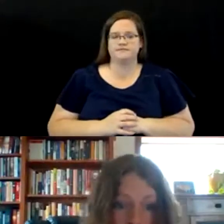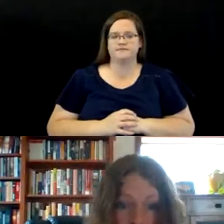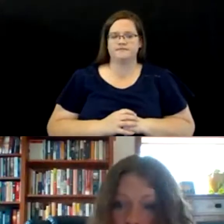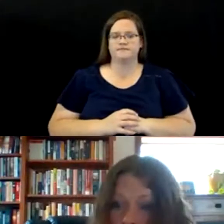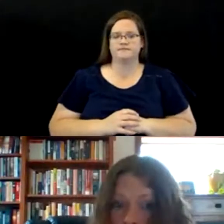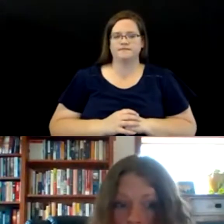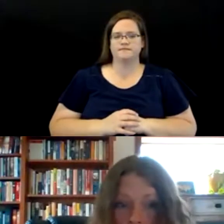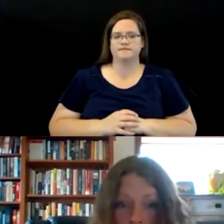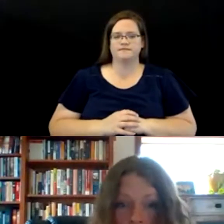Okay.